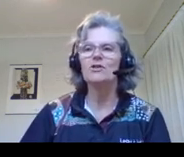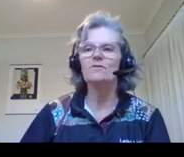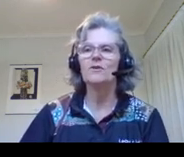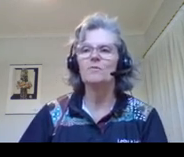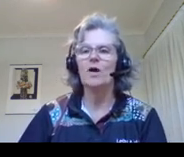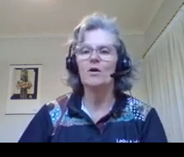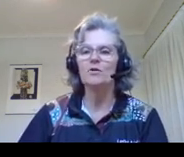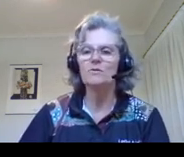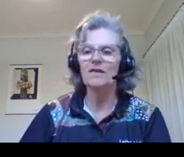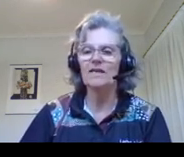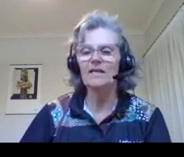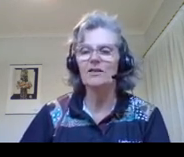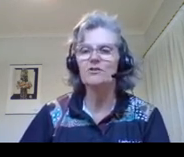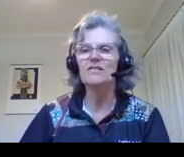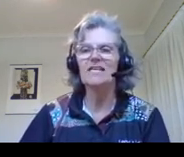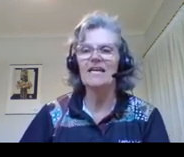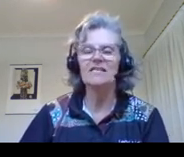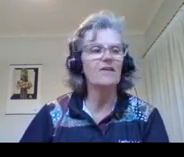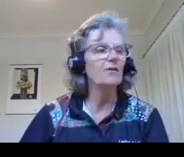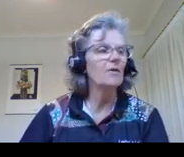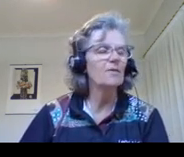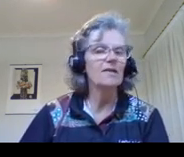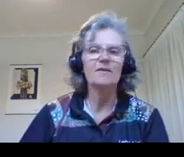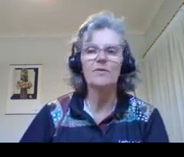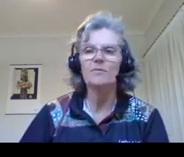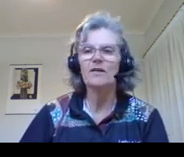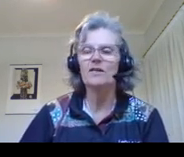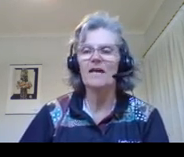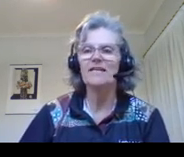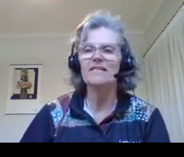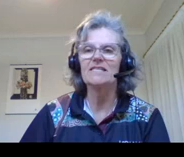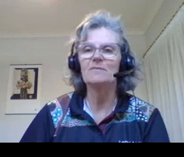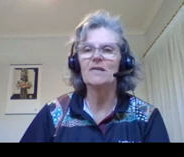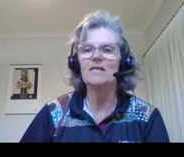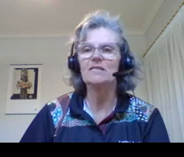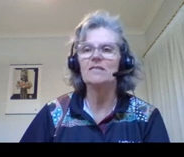few polls we're getting close to the end of our webinar probably only about another 10 minutes so